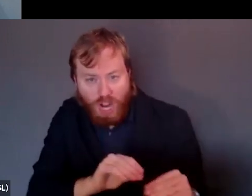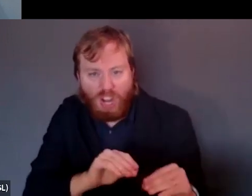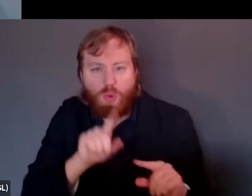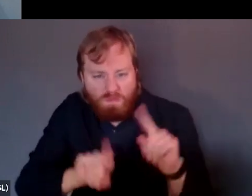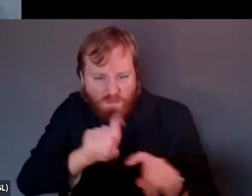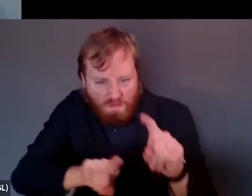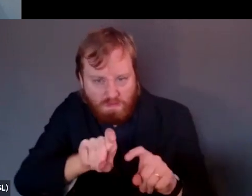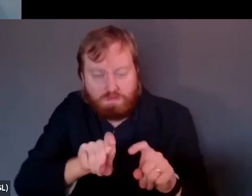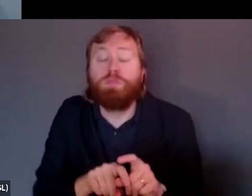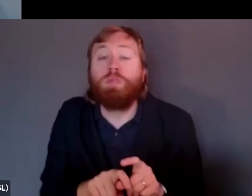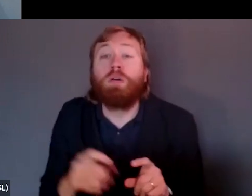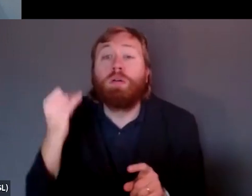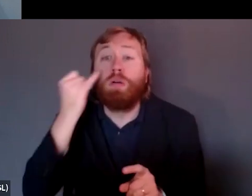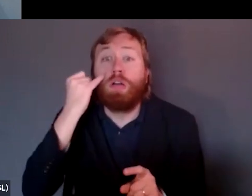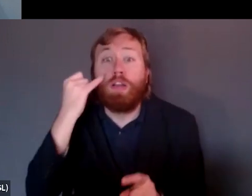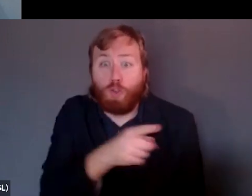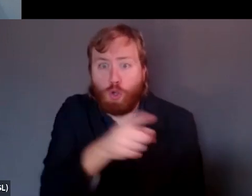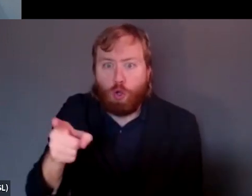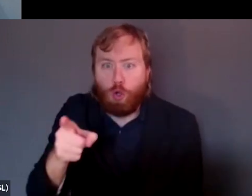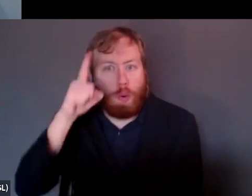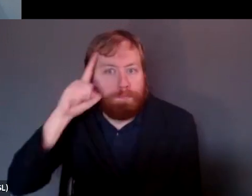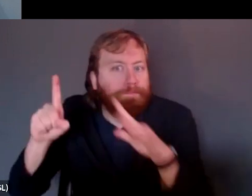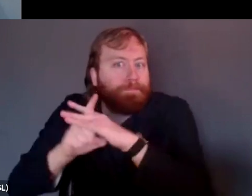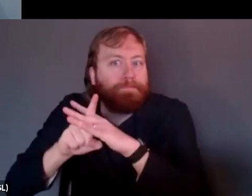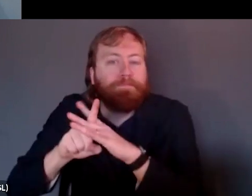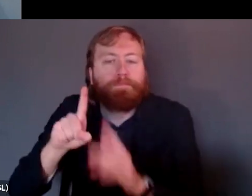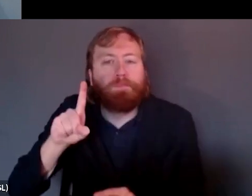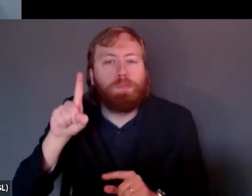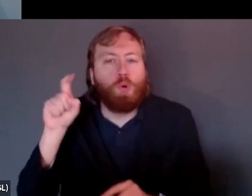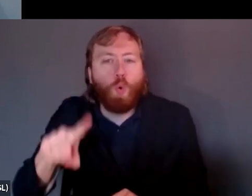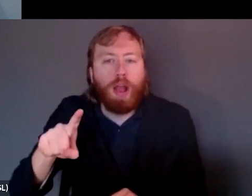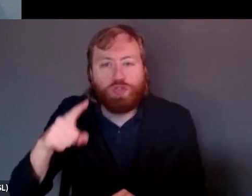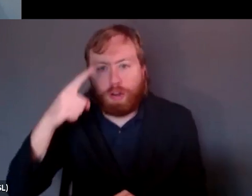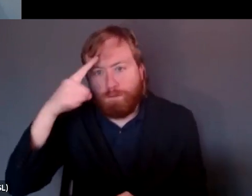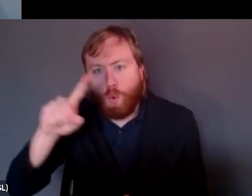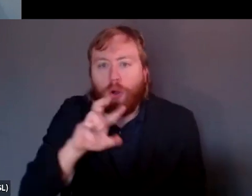For anyone, if you have additional questions for Ron and Kevin about this website